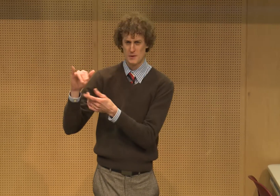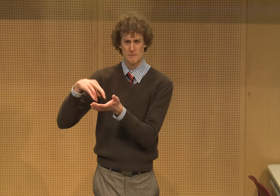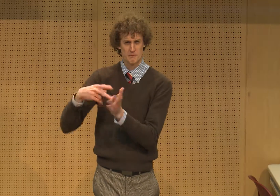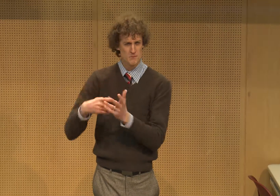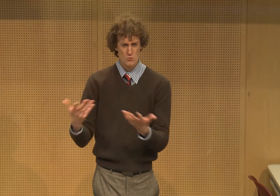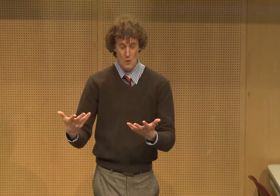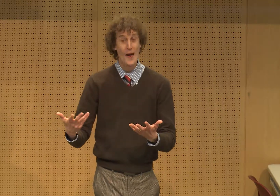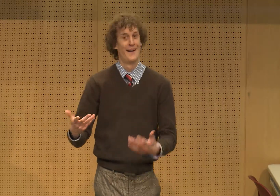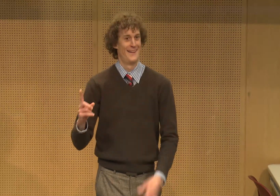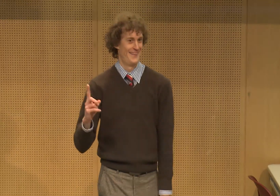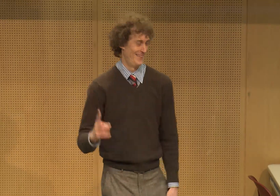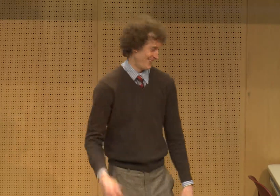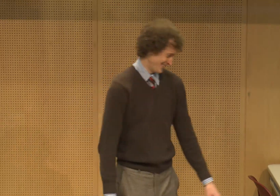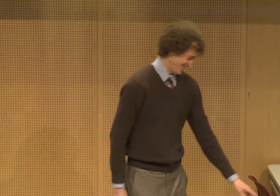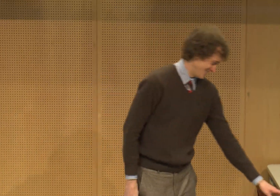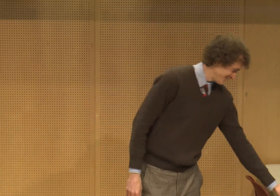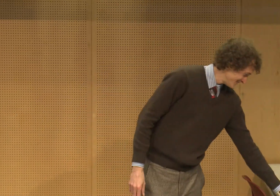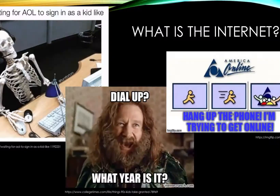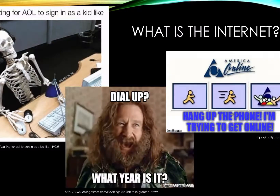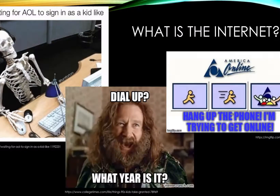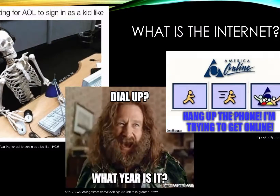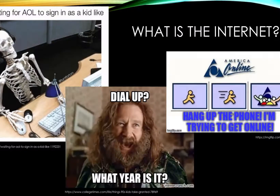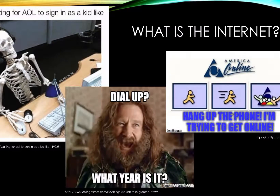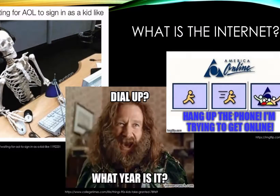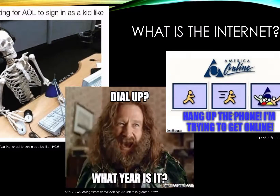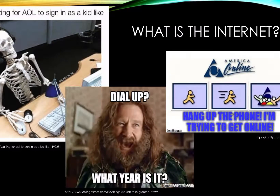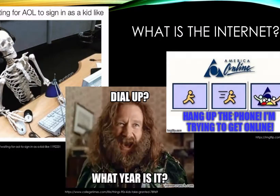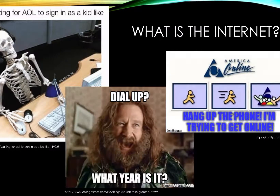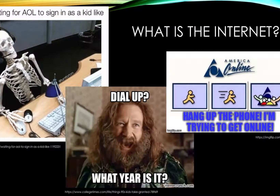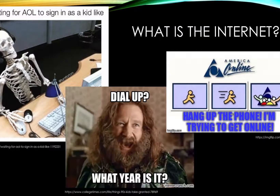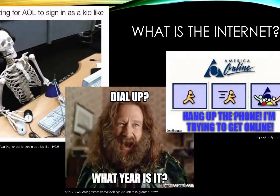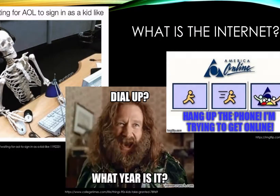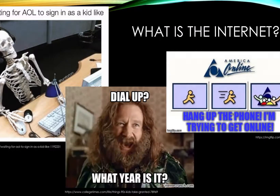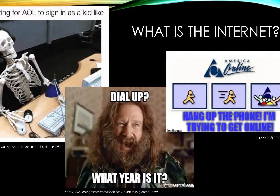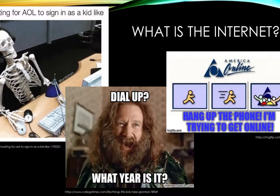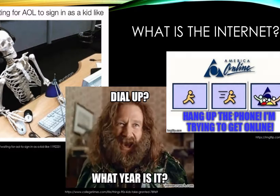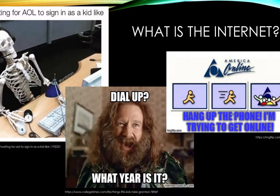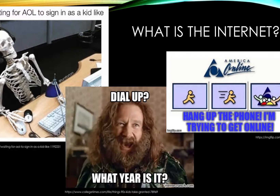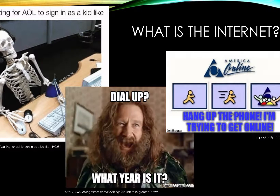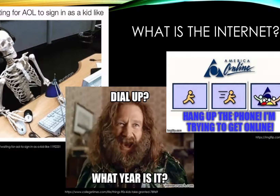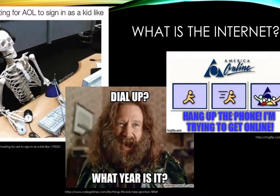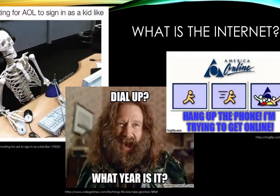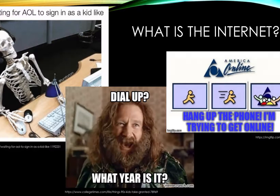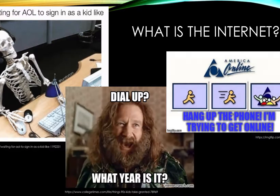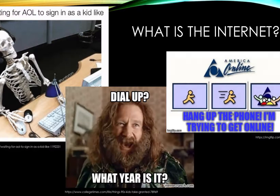So, now speaking of the TTY, let me tell you a little more about that for those who don't know.